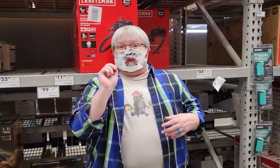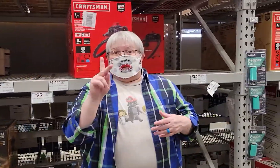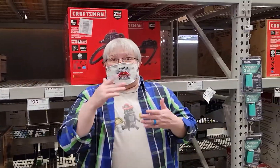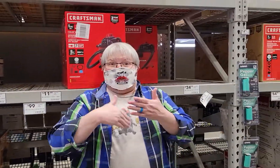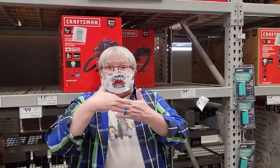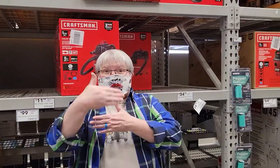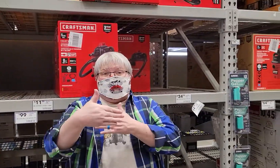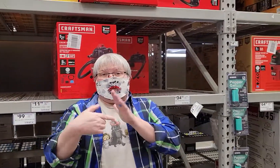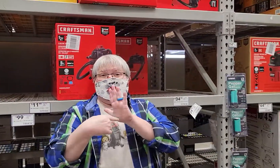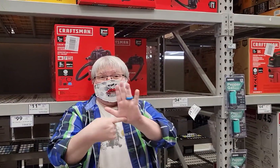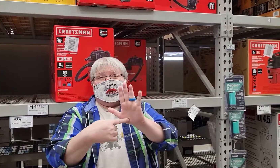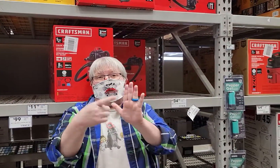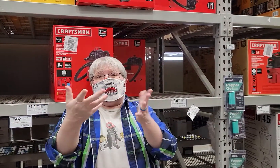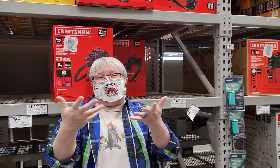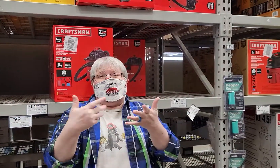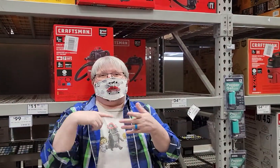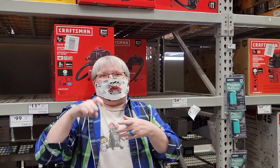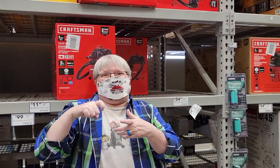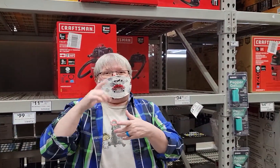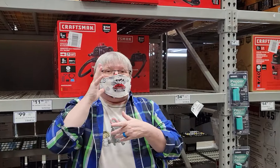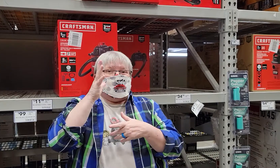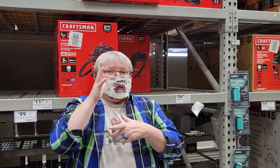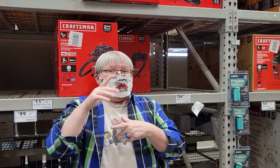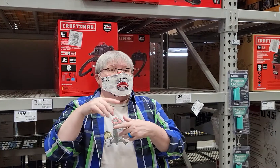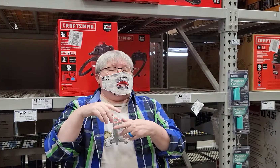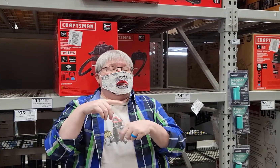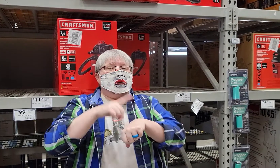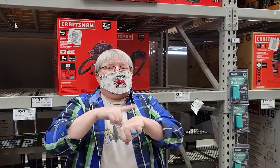Okay next I'm going to show you what we need